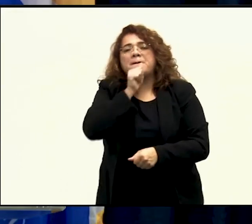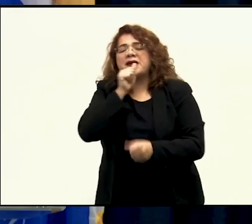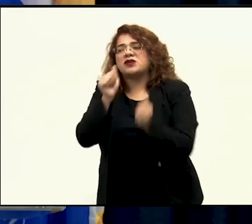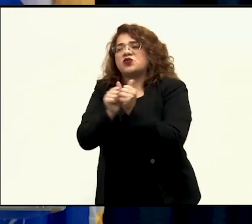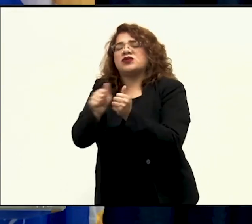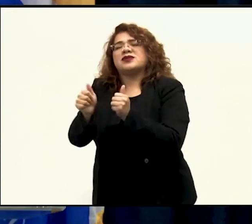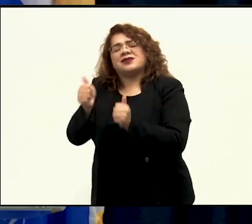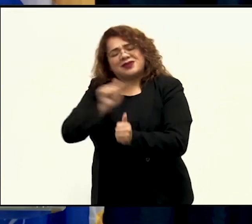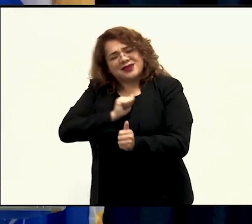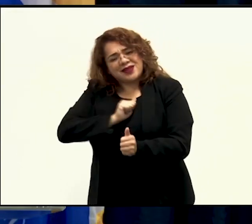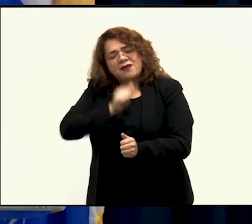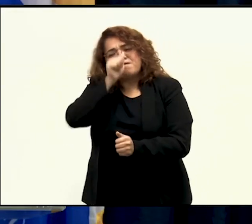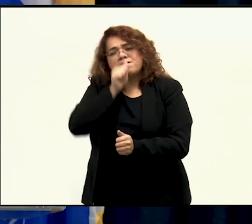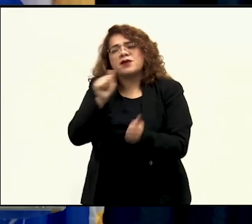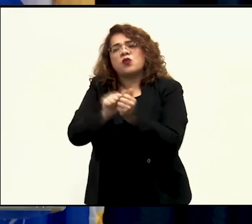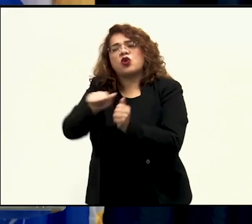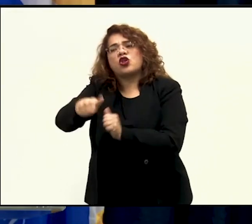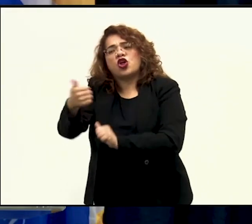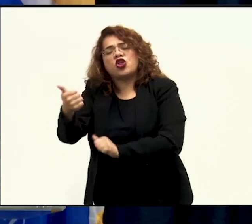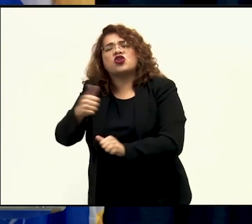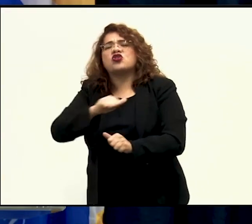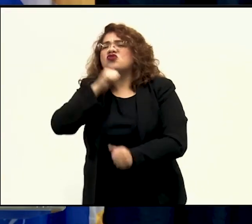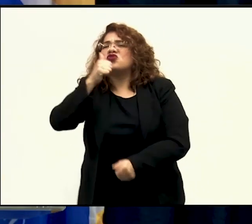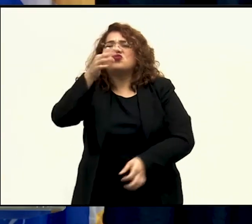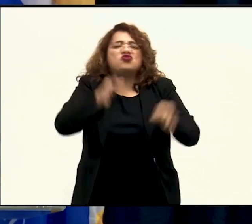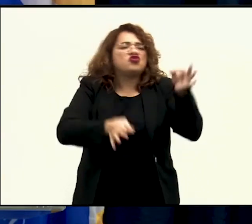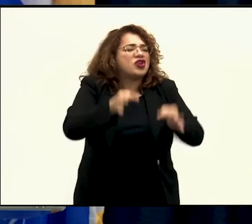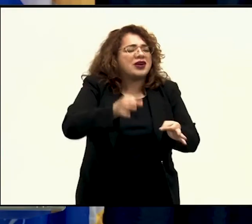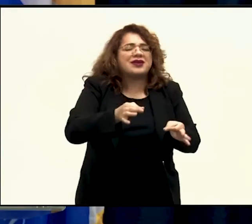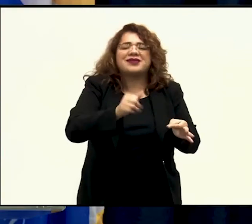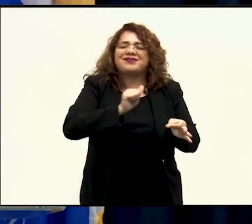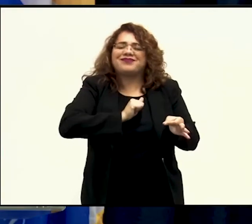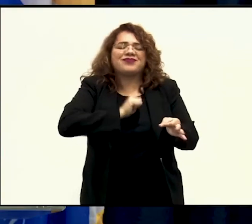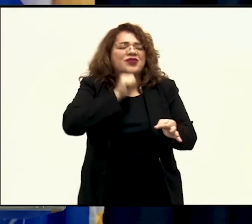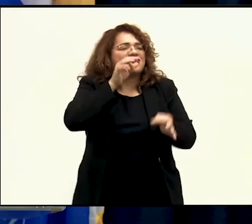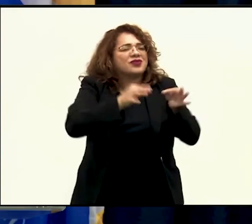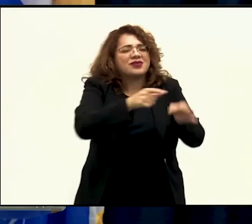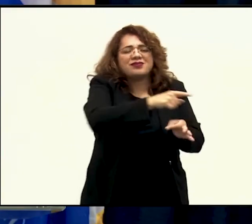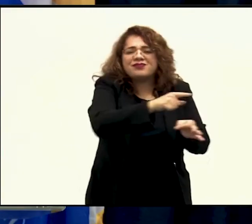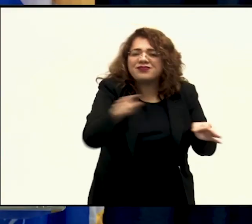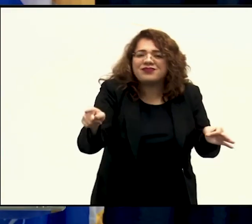ourselves and not judge ourselves too harshly, we may experience conflicting feelings, grief,